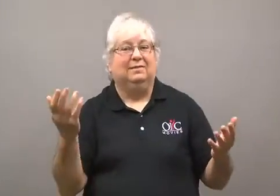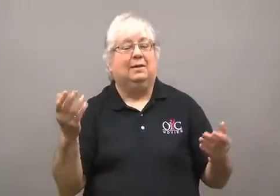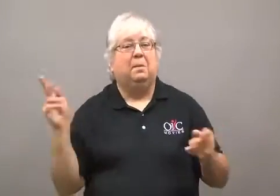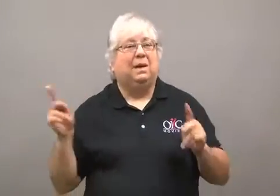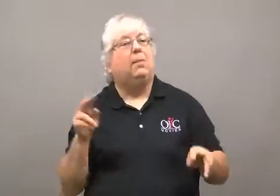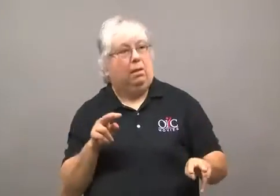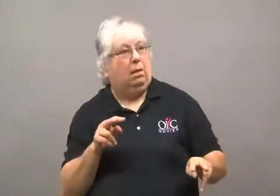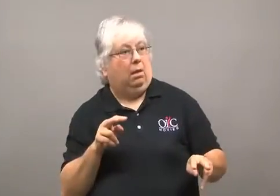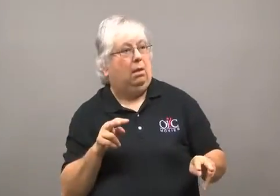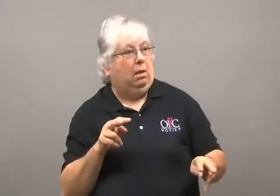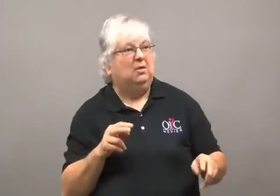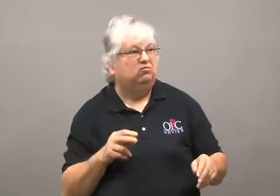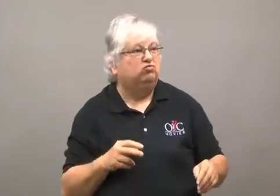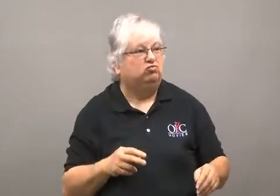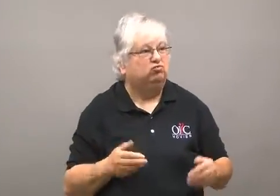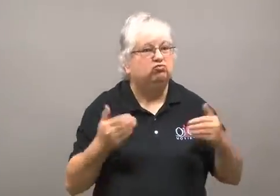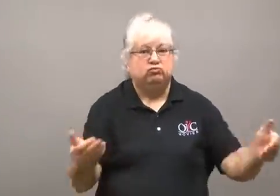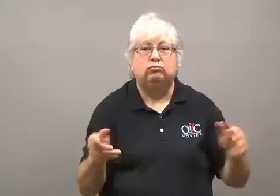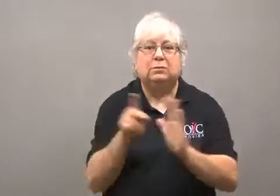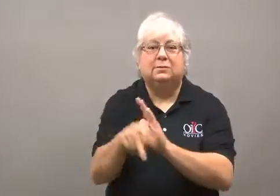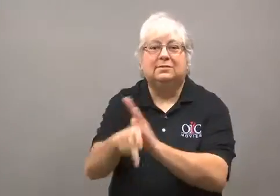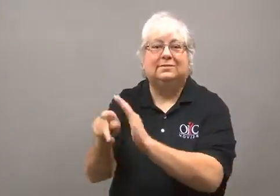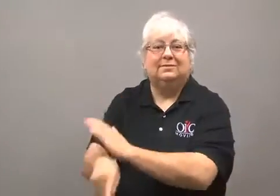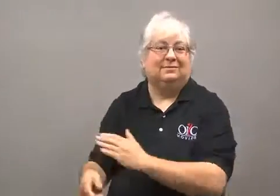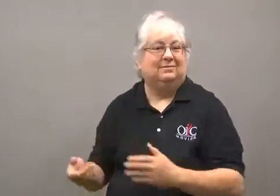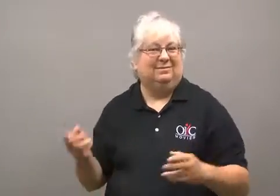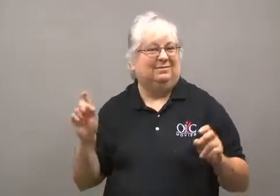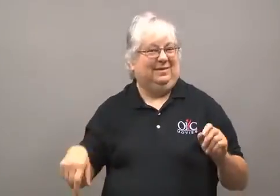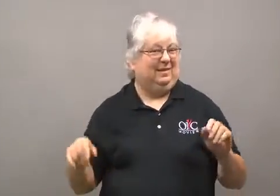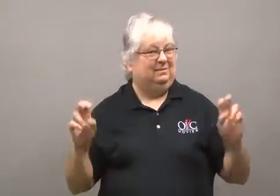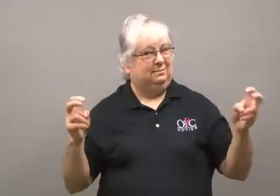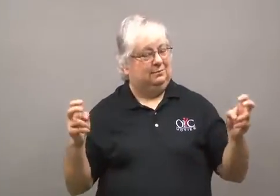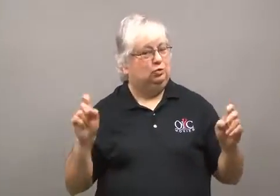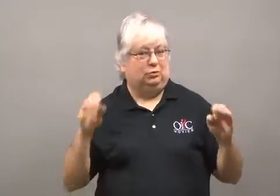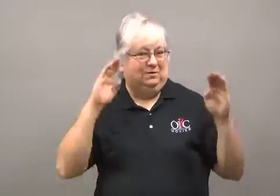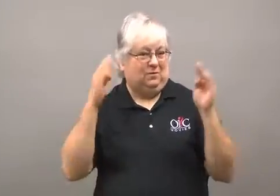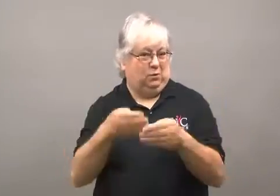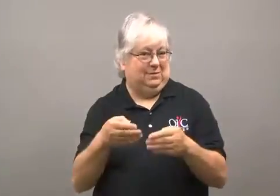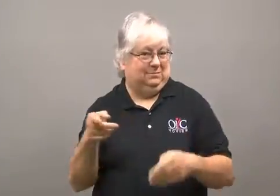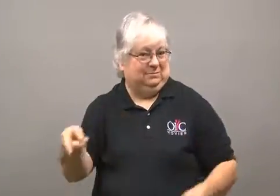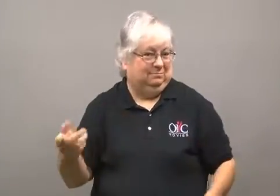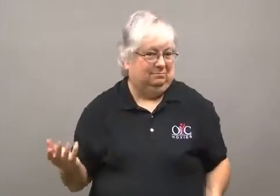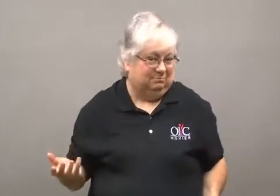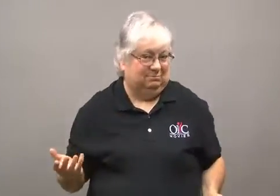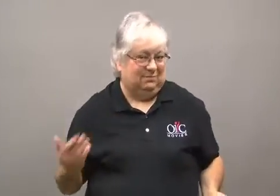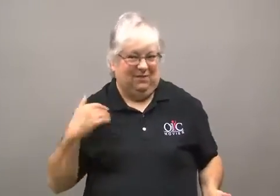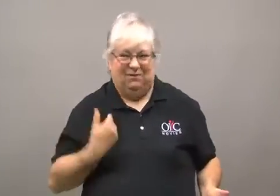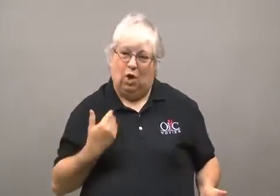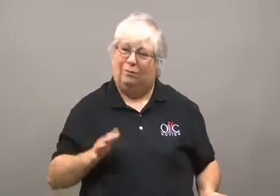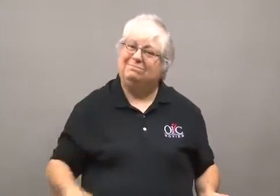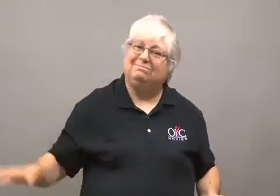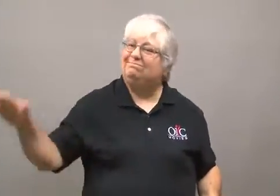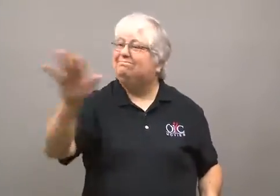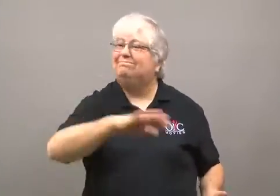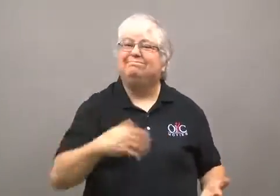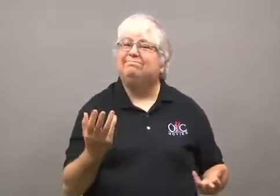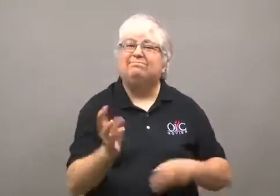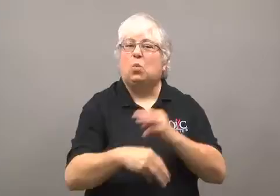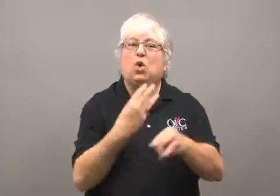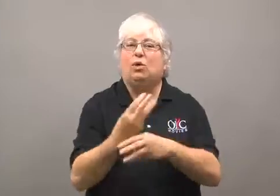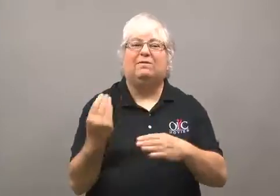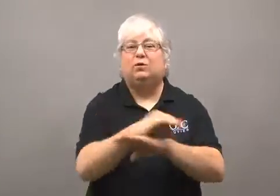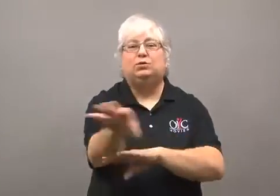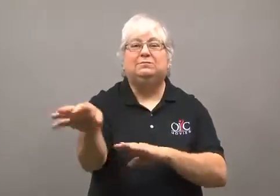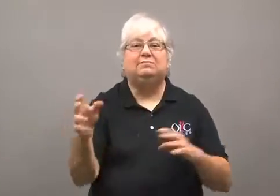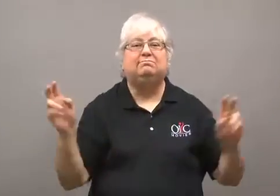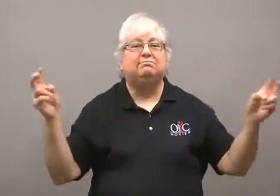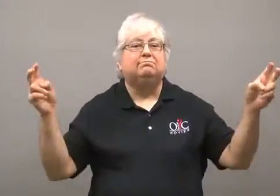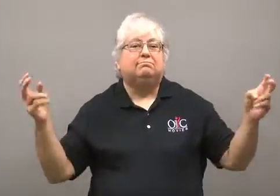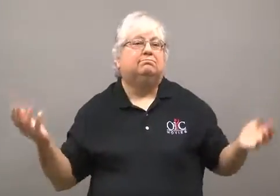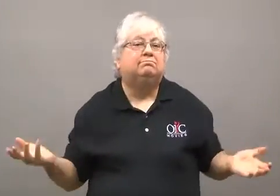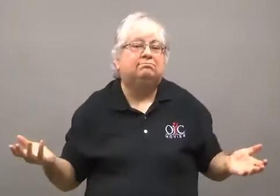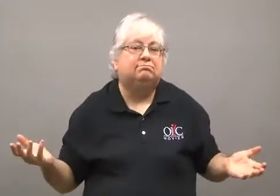People listen and are influenced to kill, due to the world's influence.